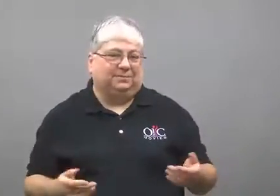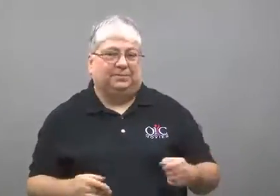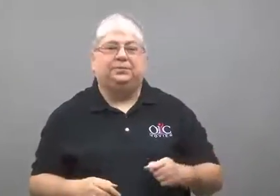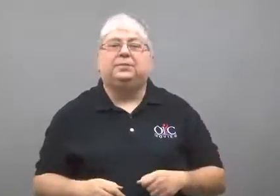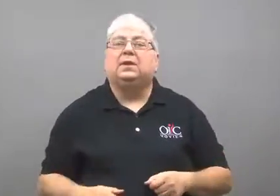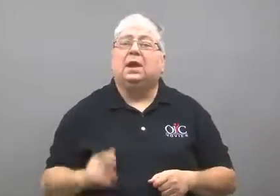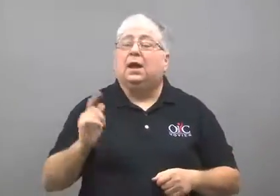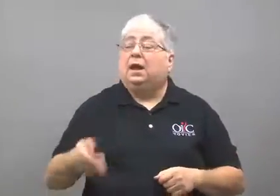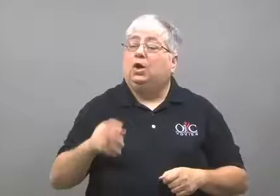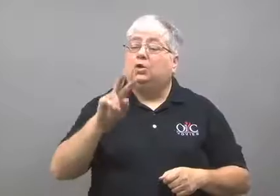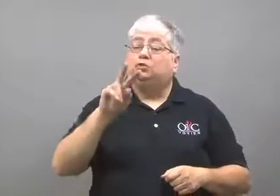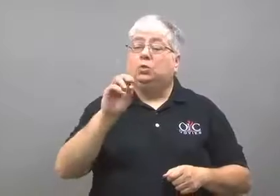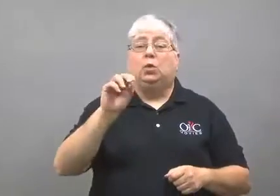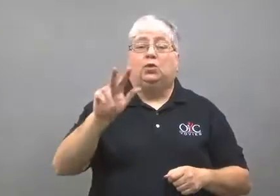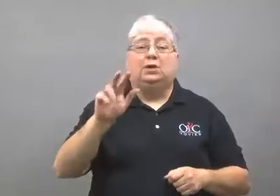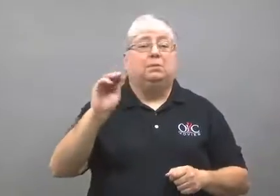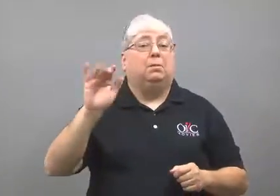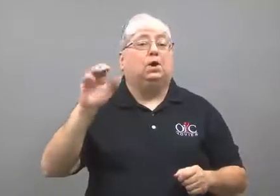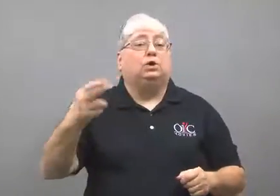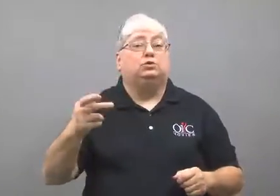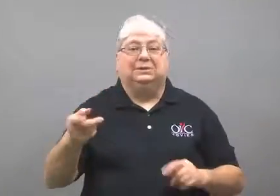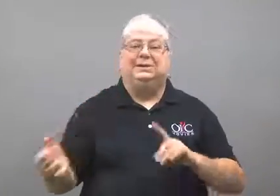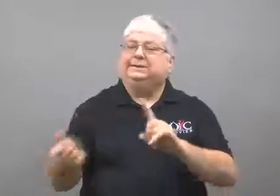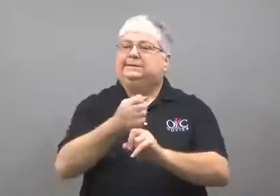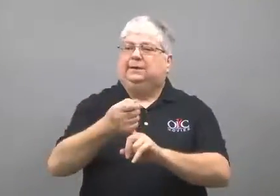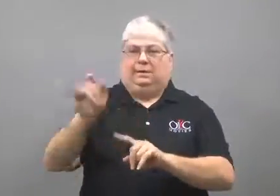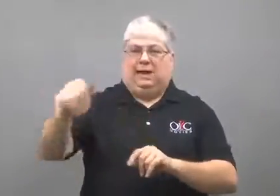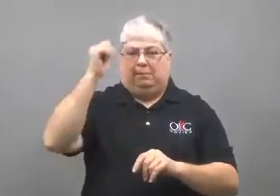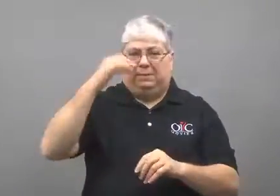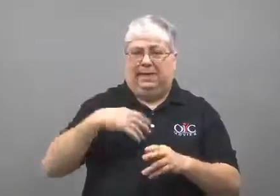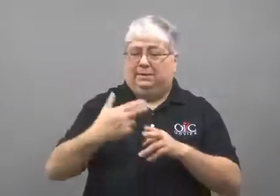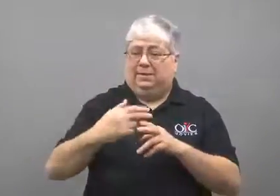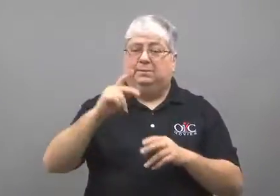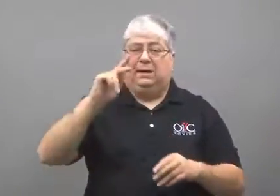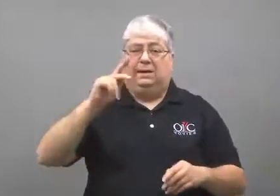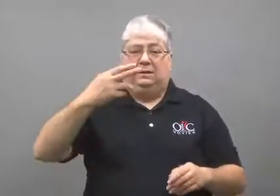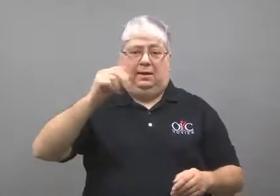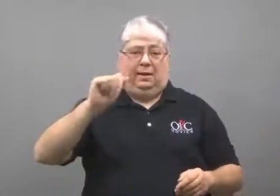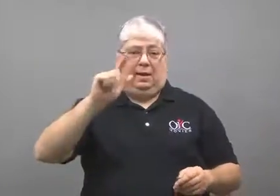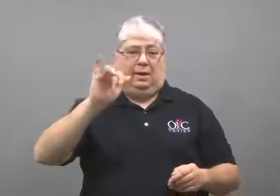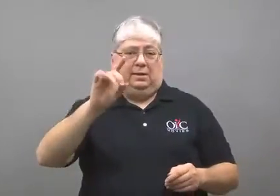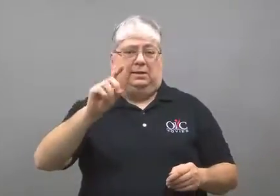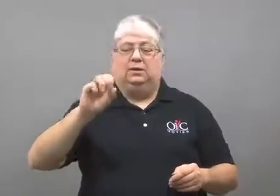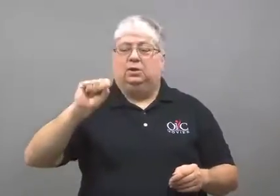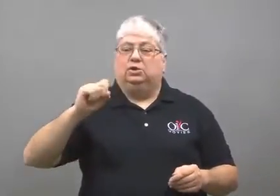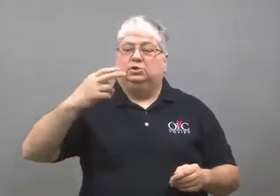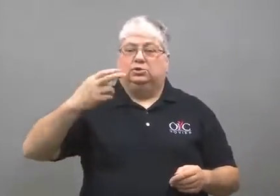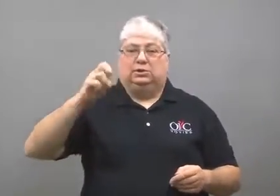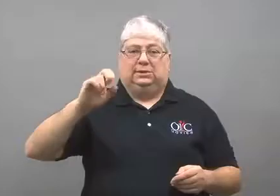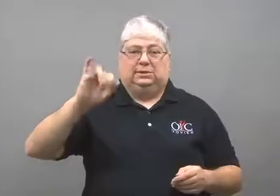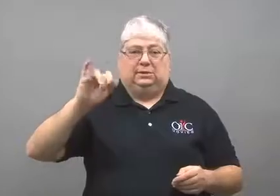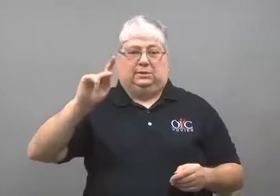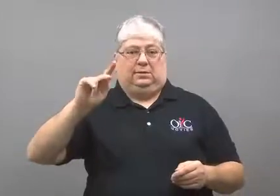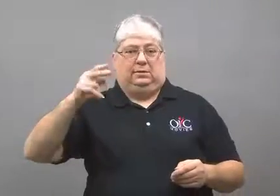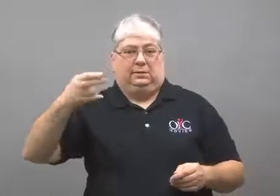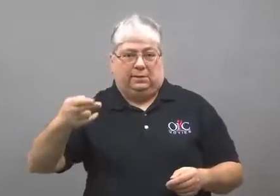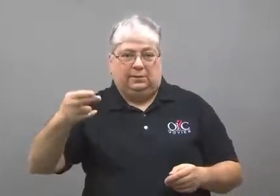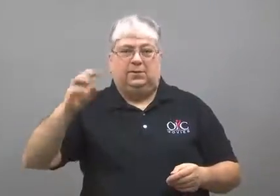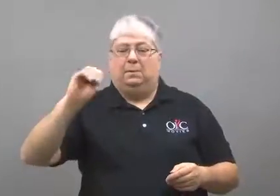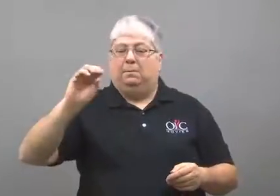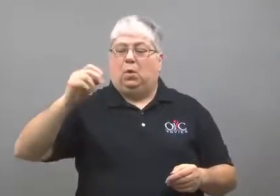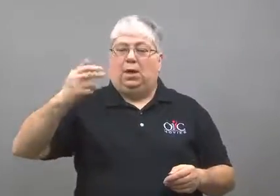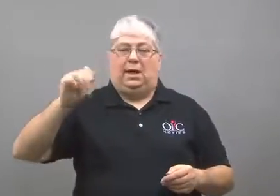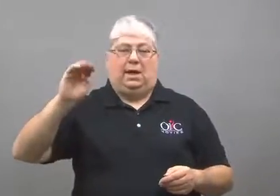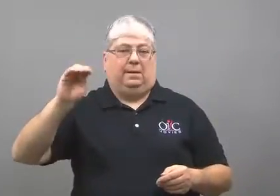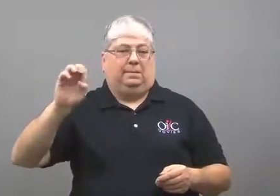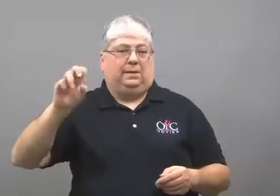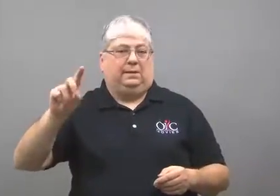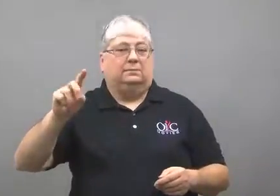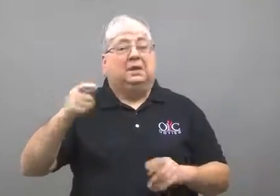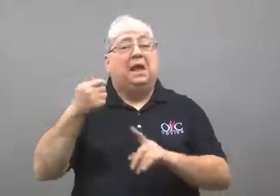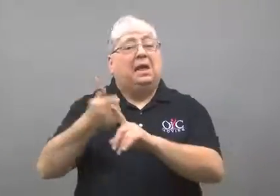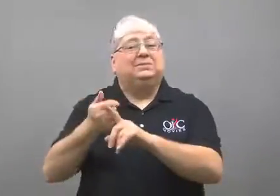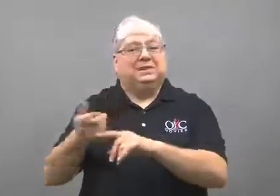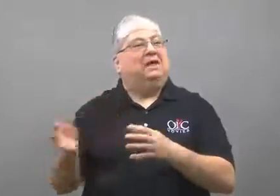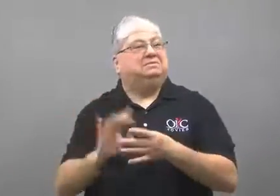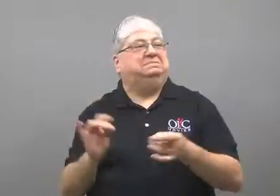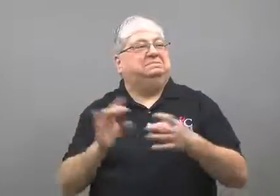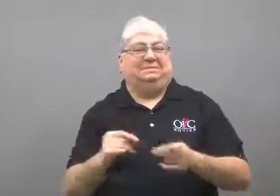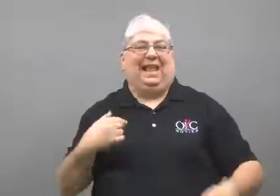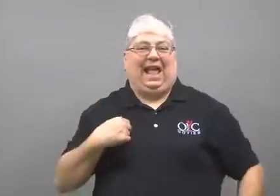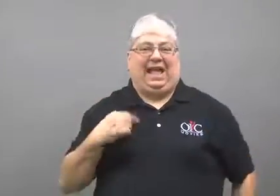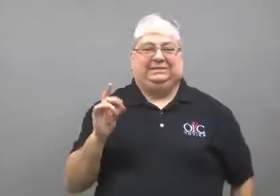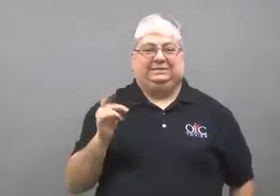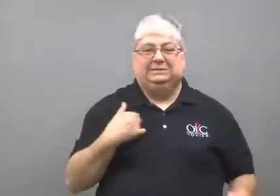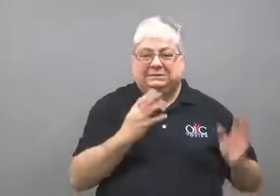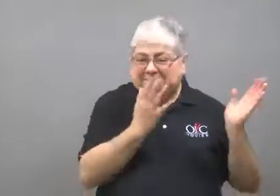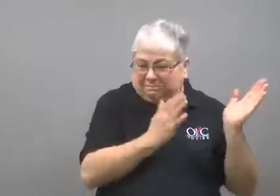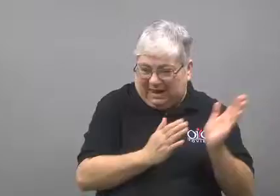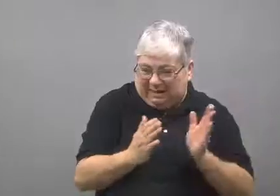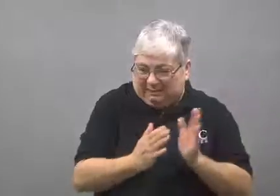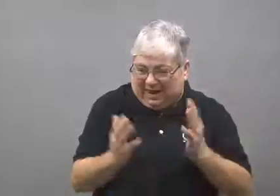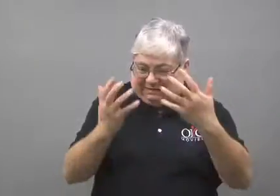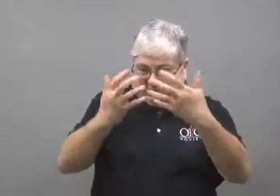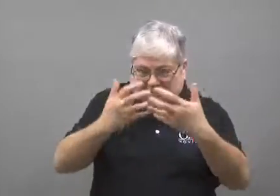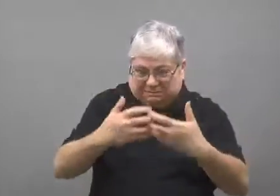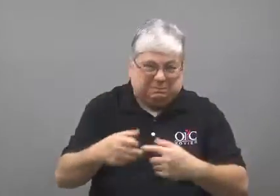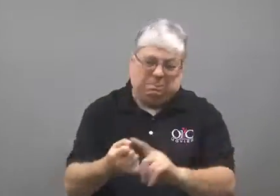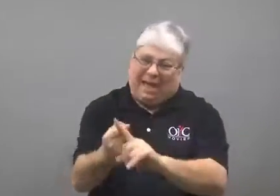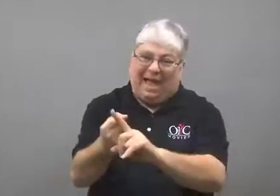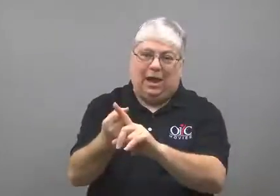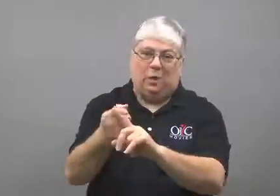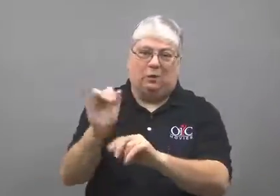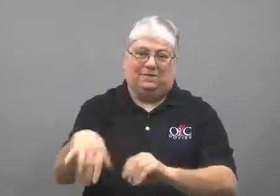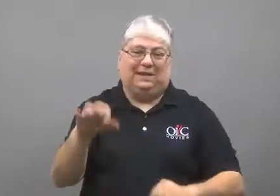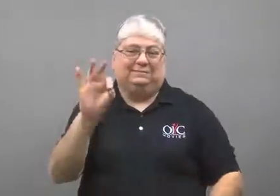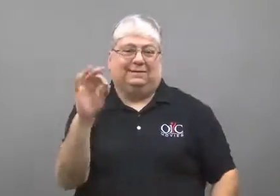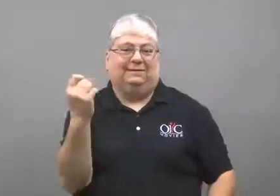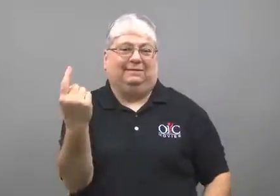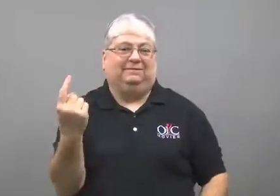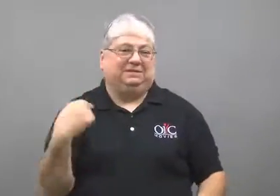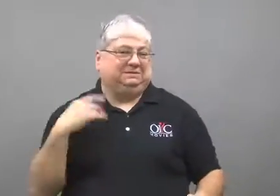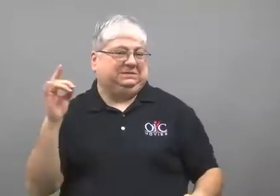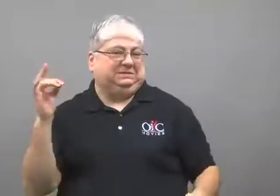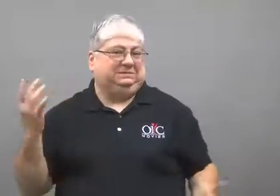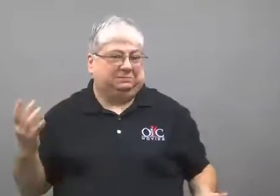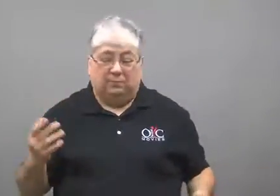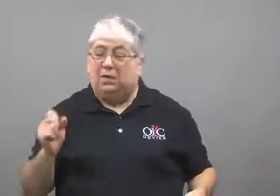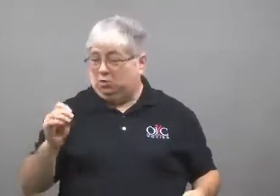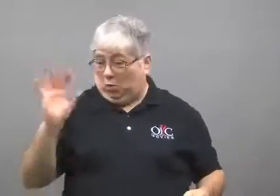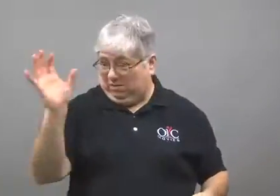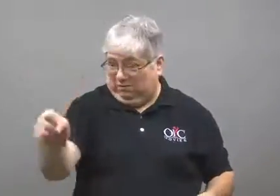In March of 2003, Khalid Sheikh Mohammed was taken into custody.